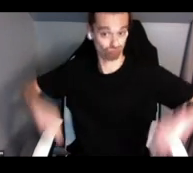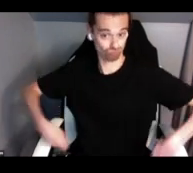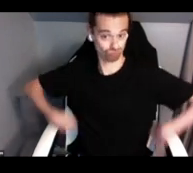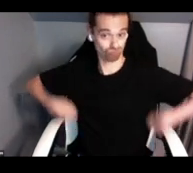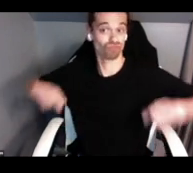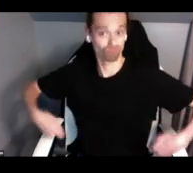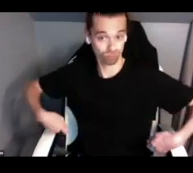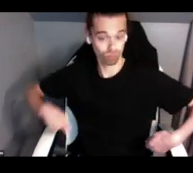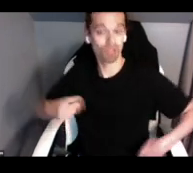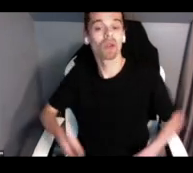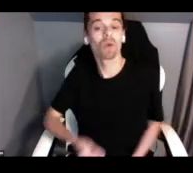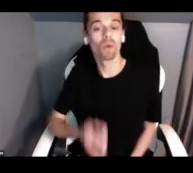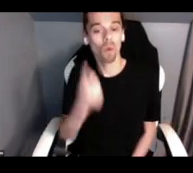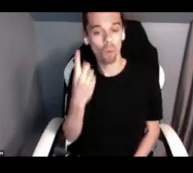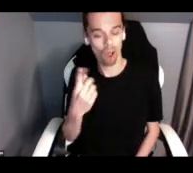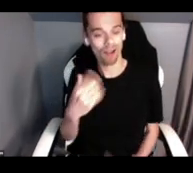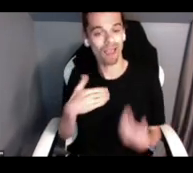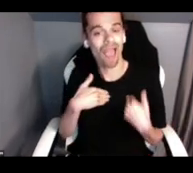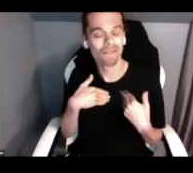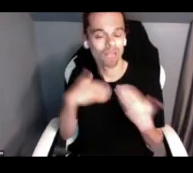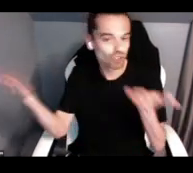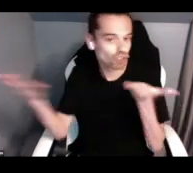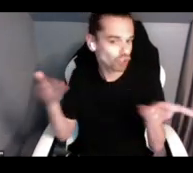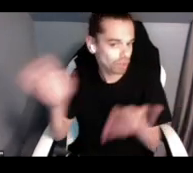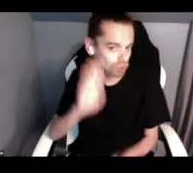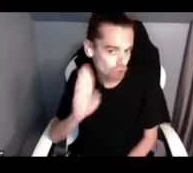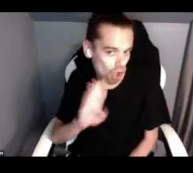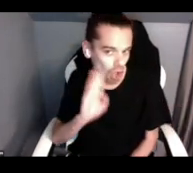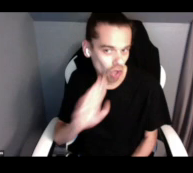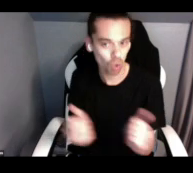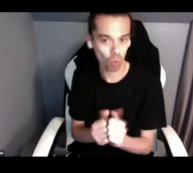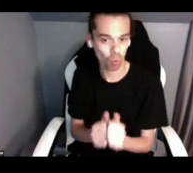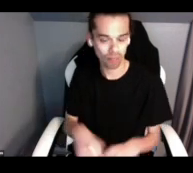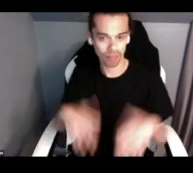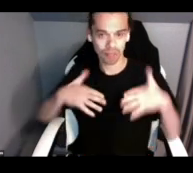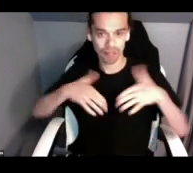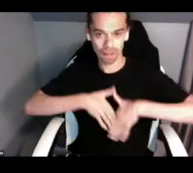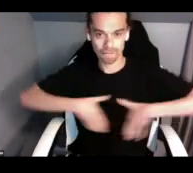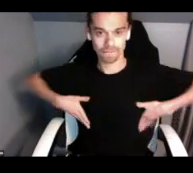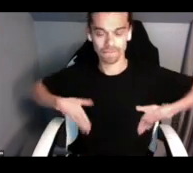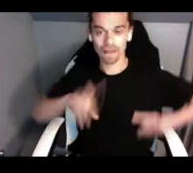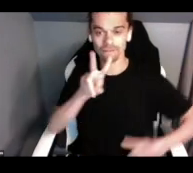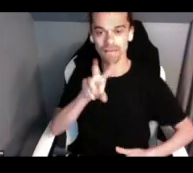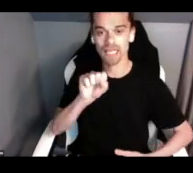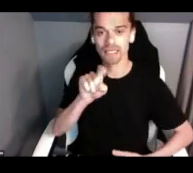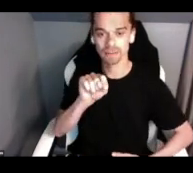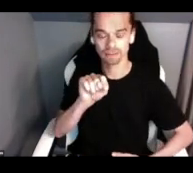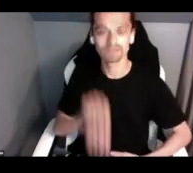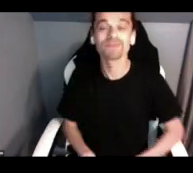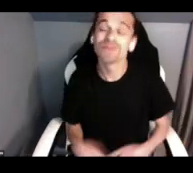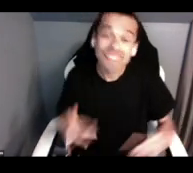Having a service dog with a vest We are so excited for this webinar and look